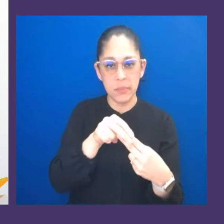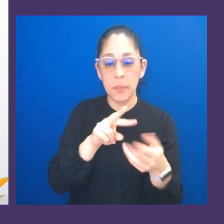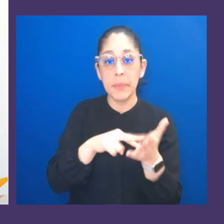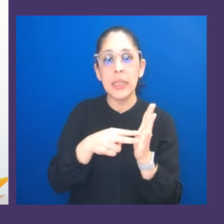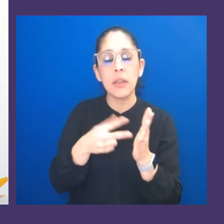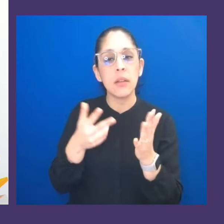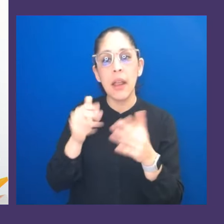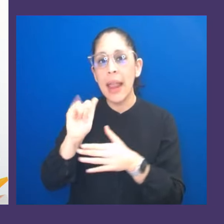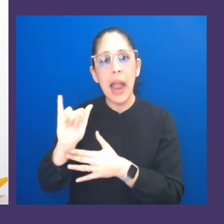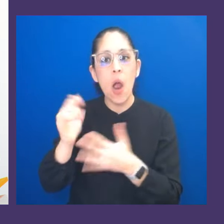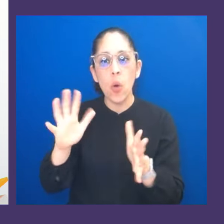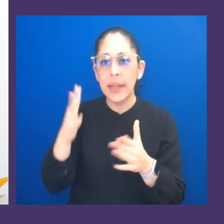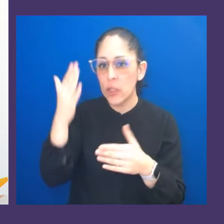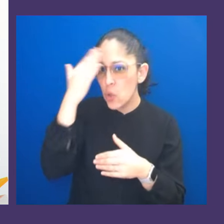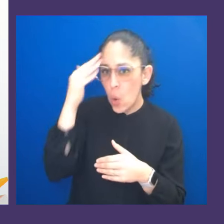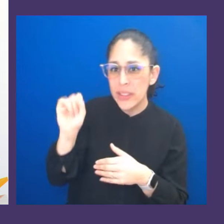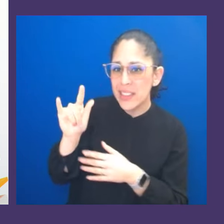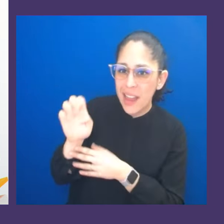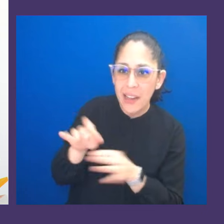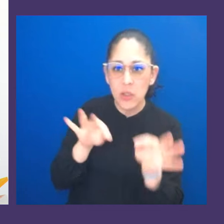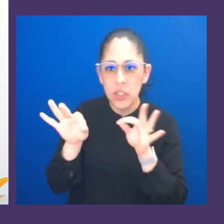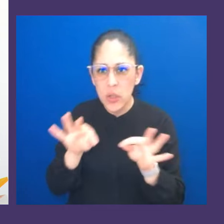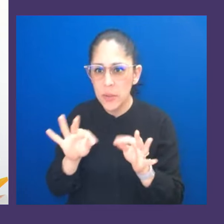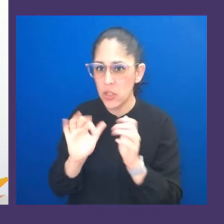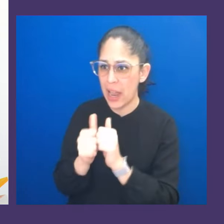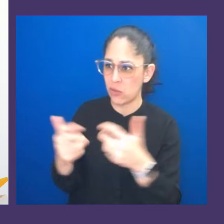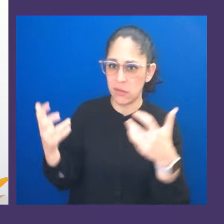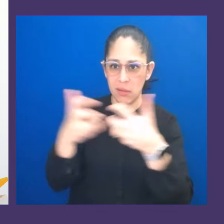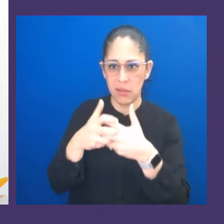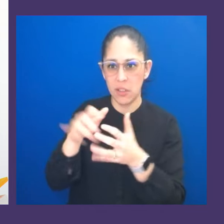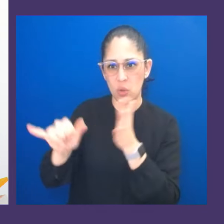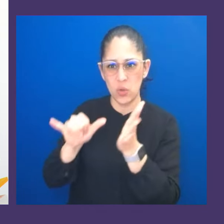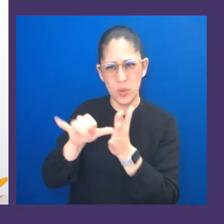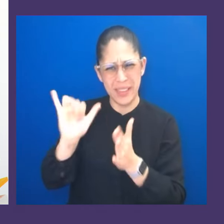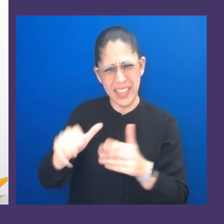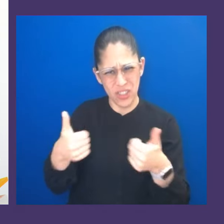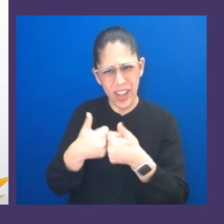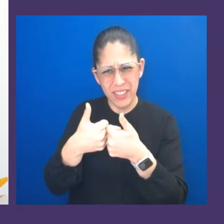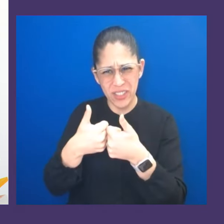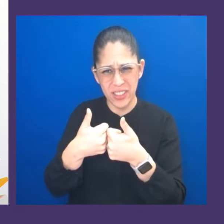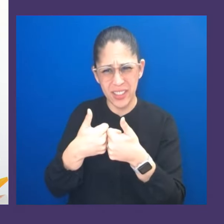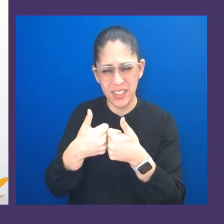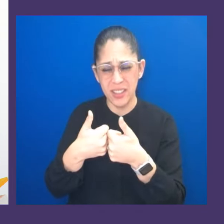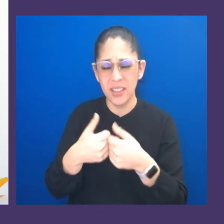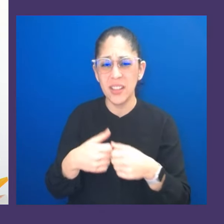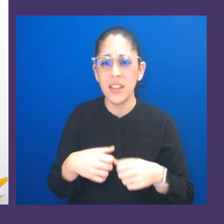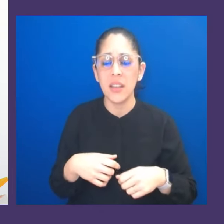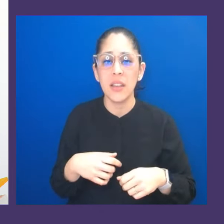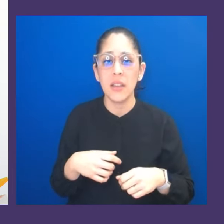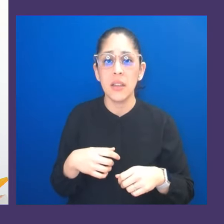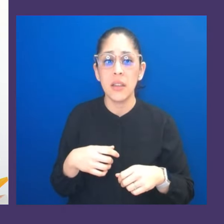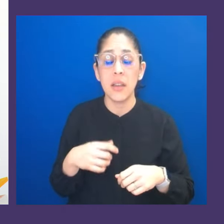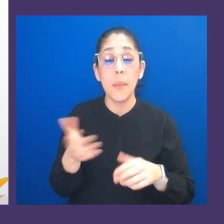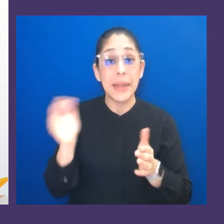and that's really difficult. With AI, as you can see. . . With AI, I have here